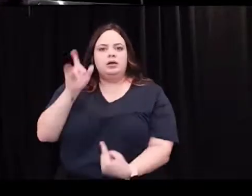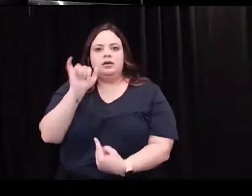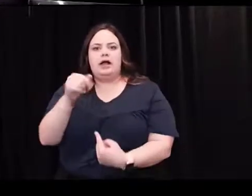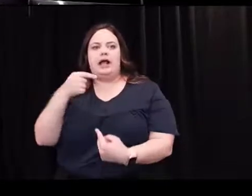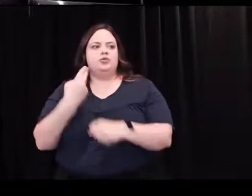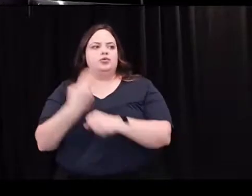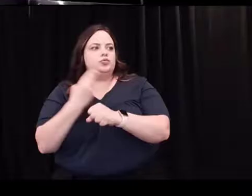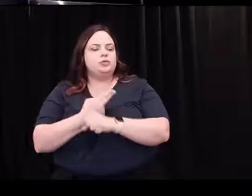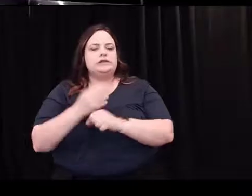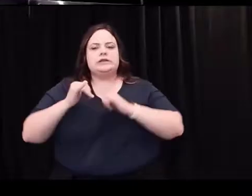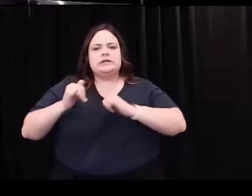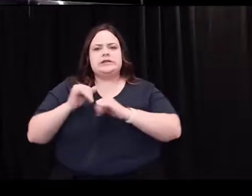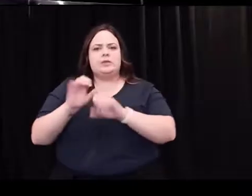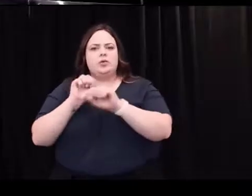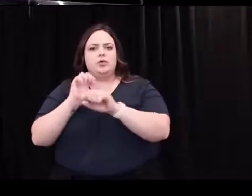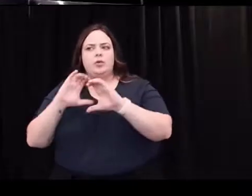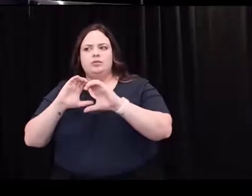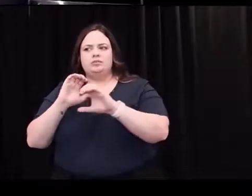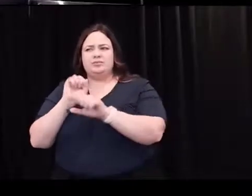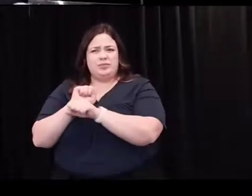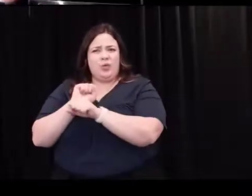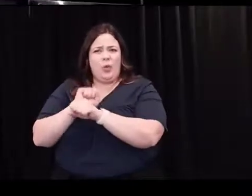materials for 35 years [Karl] Mhmm.